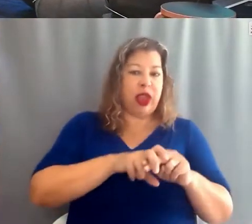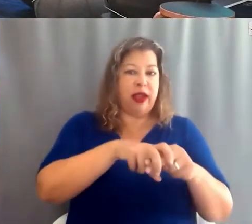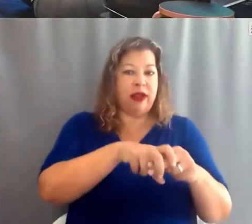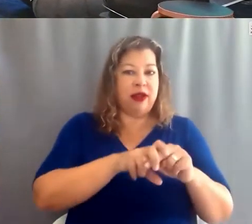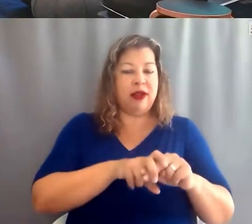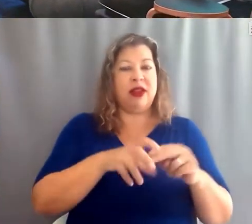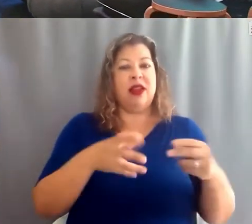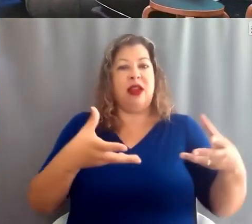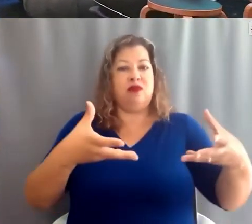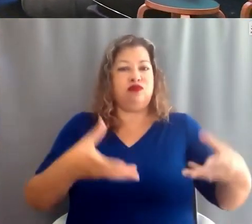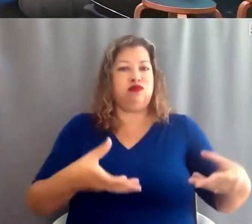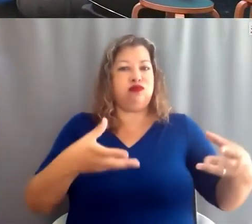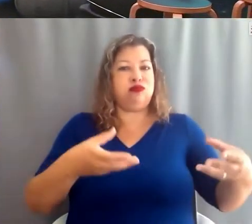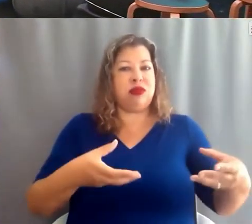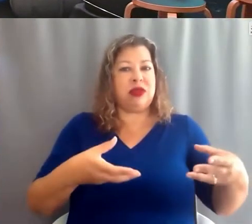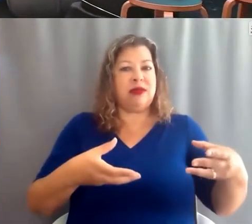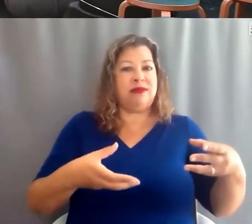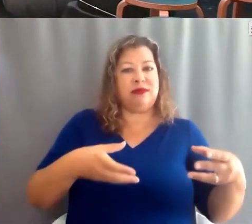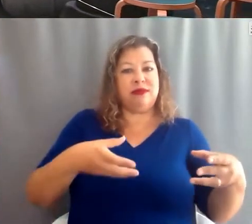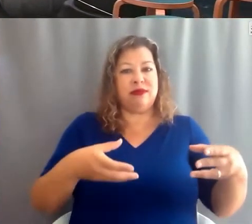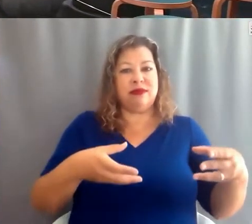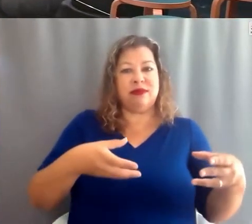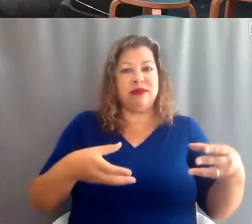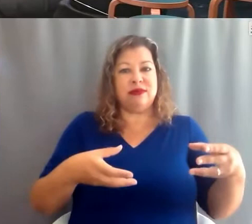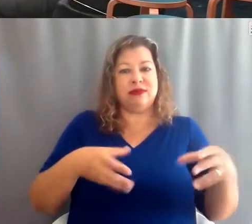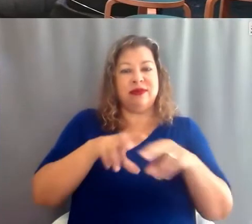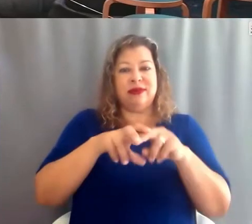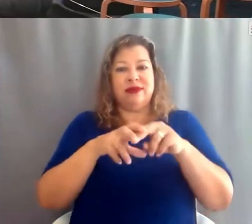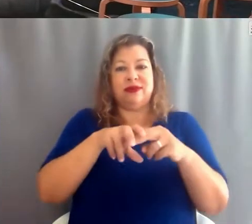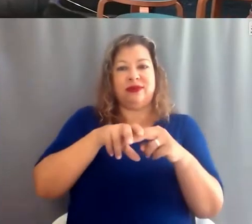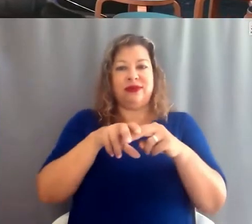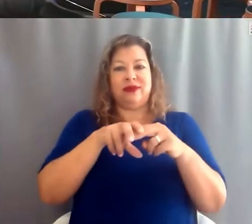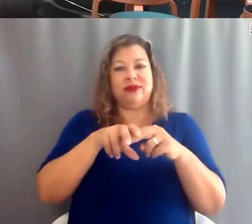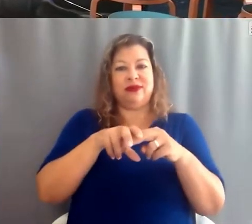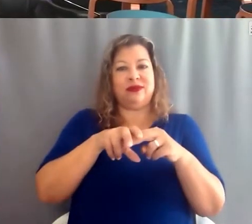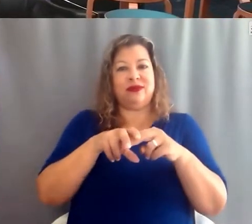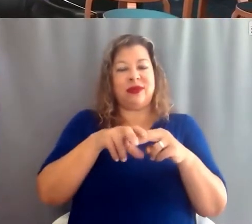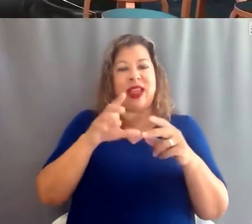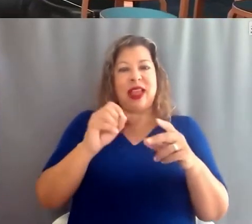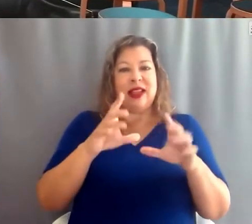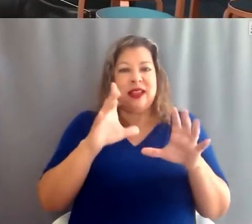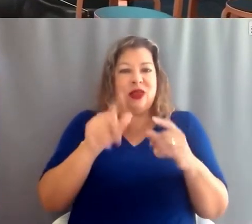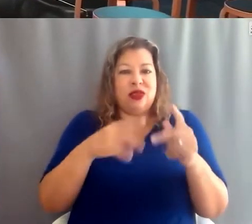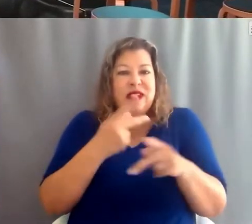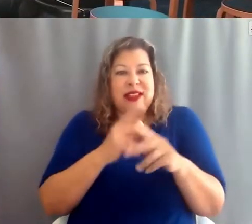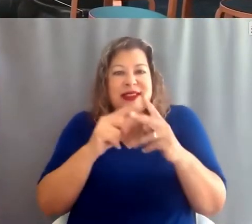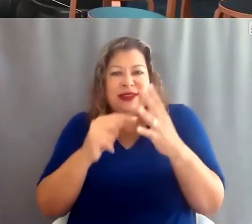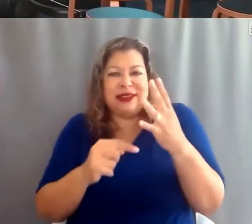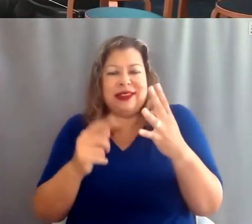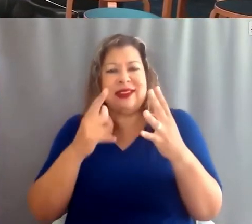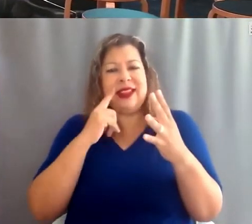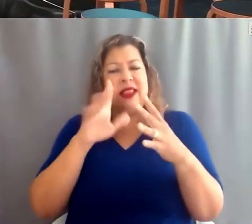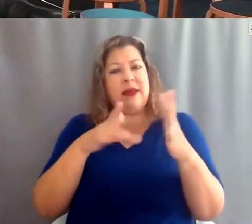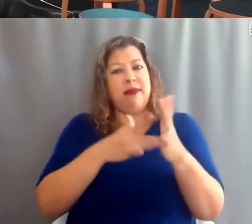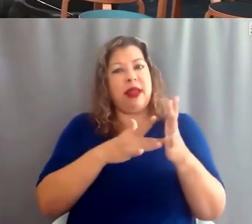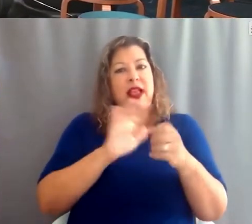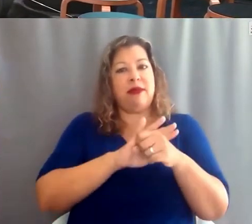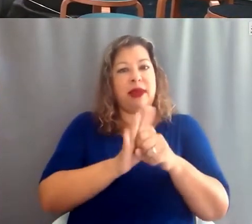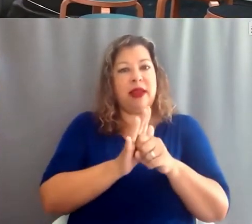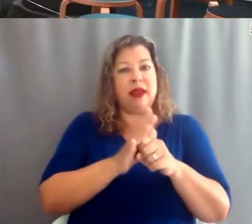And lab seats. The point is to understand that in the midst of the pandemic, young folks had agency to sit wherever they